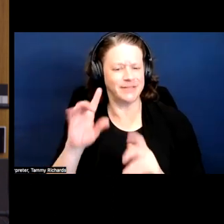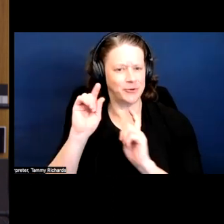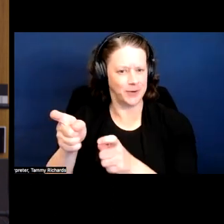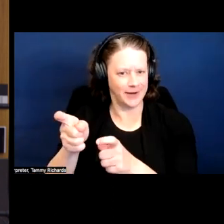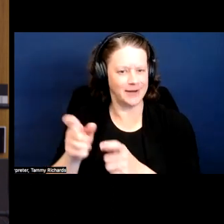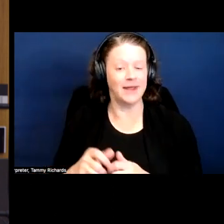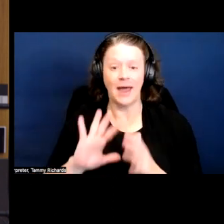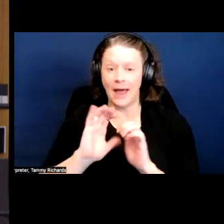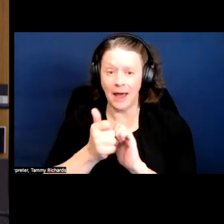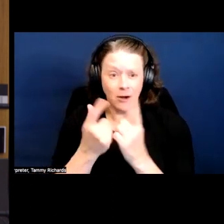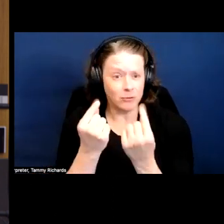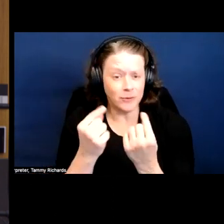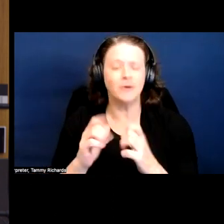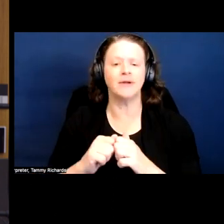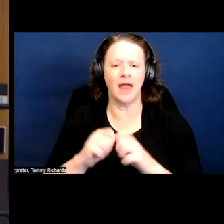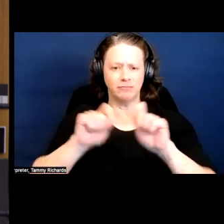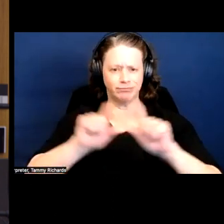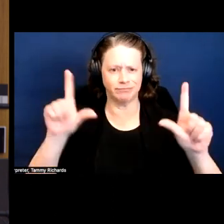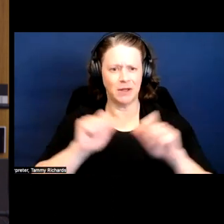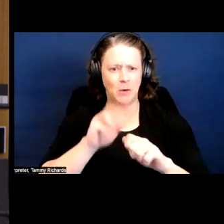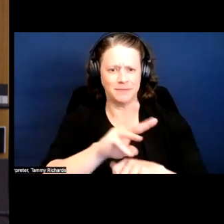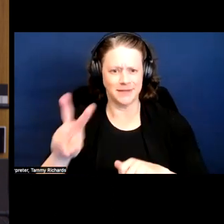You can donate on our website, DREDF.org,